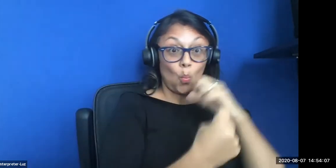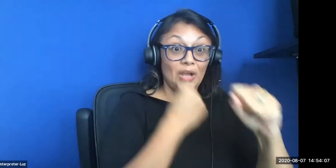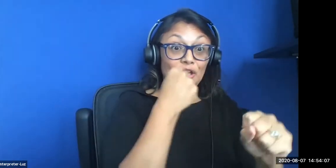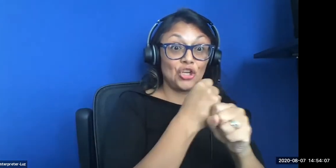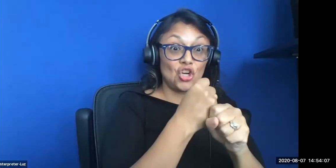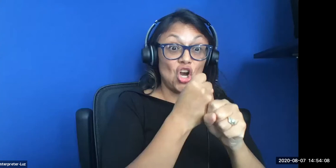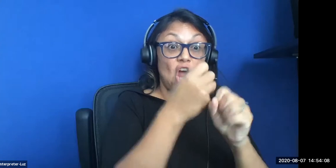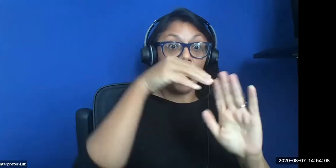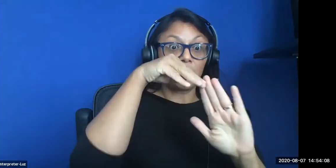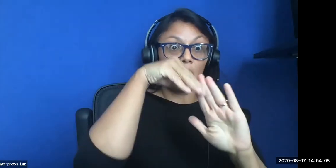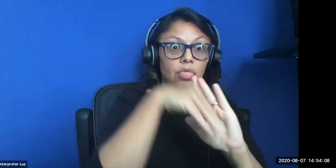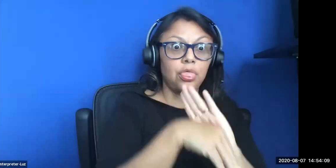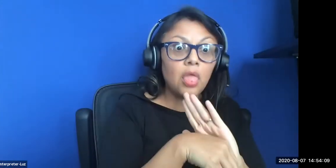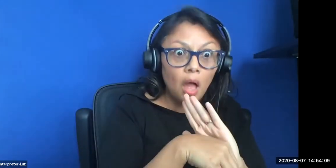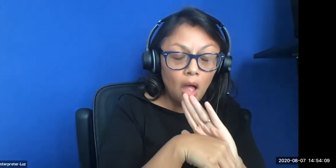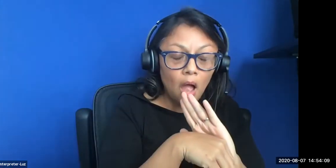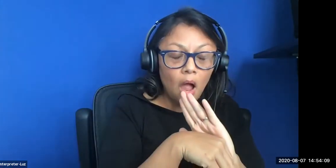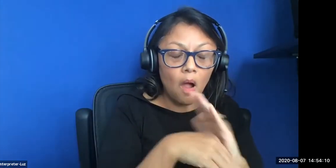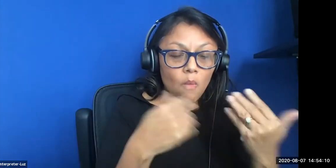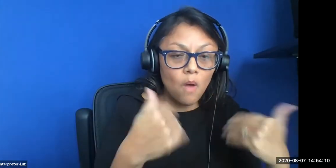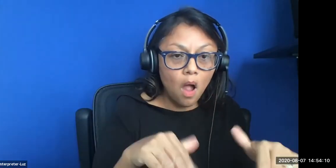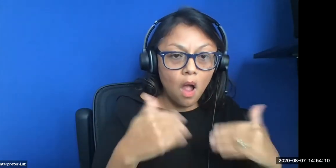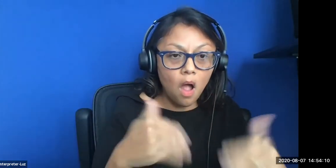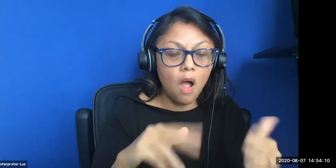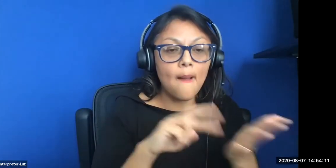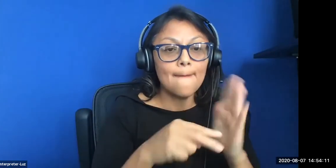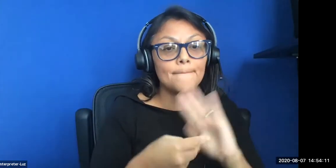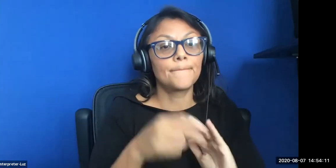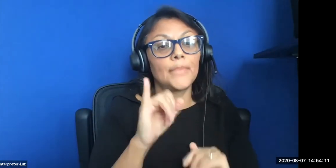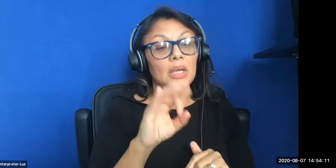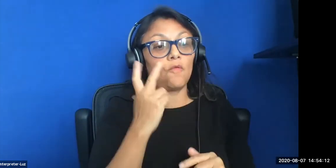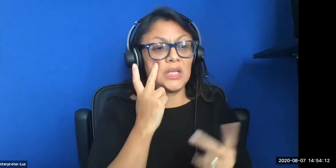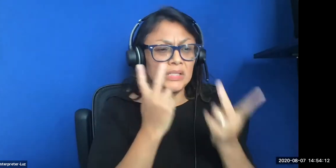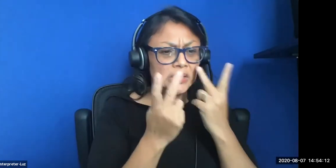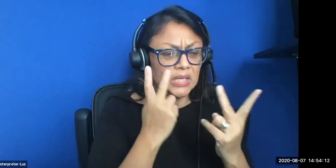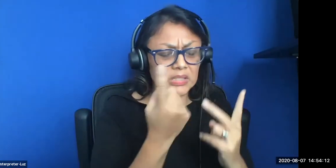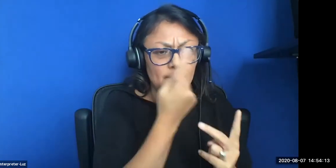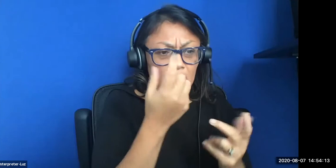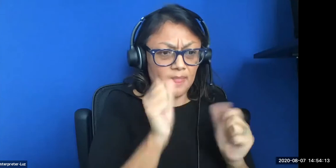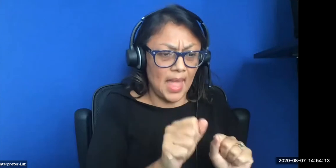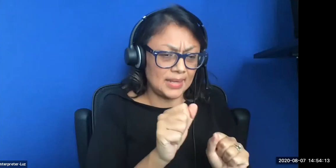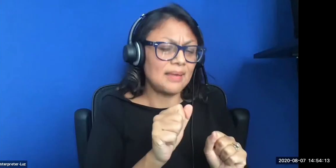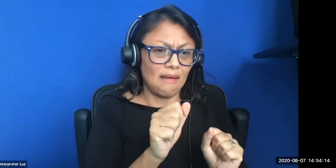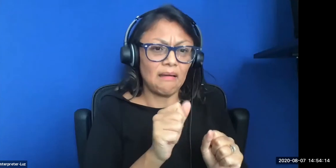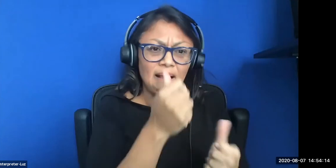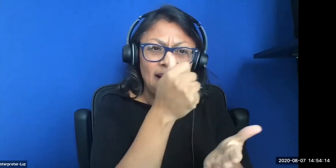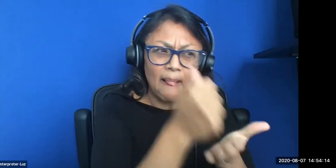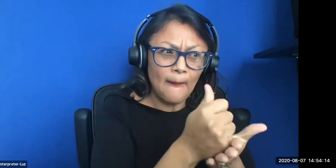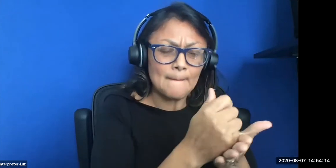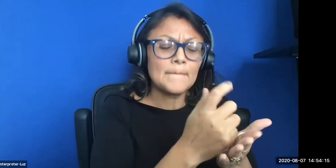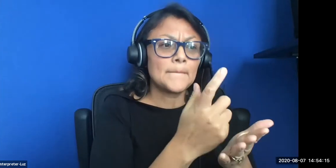Channelle Charest: Paying attention to what trends, we can actually help with and participated is something that we're really focused on as well. And that does connect with